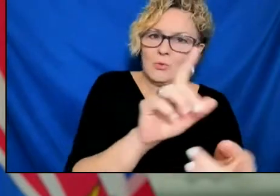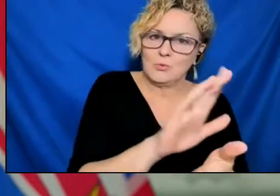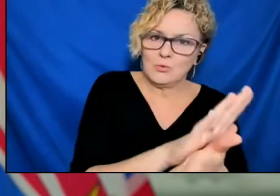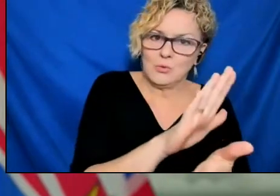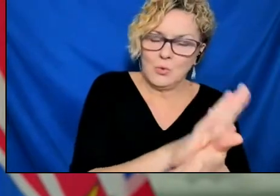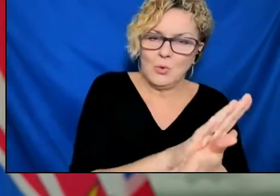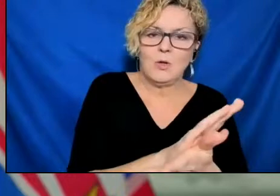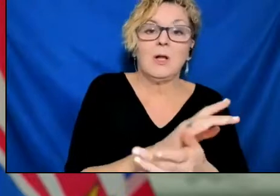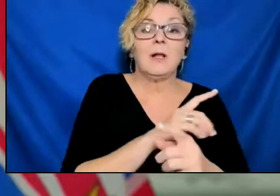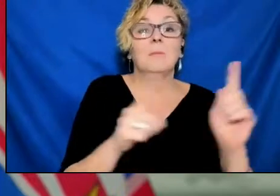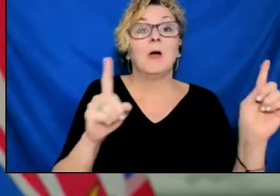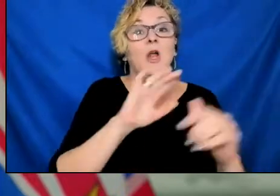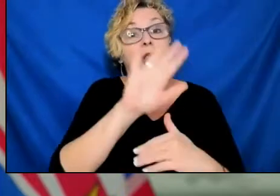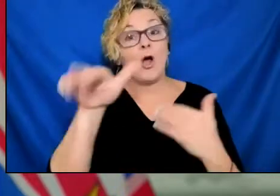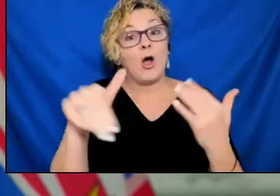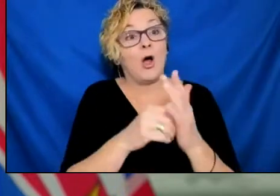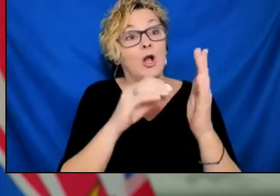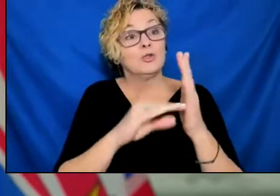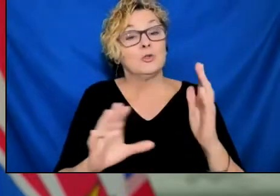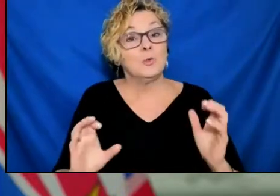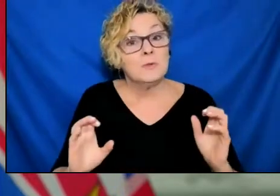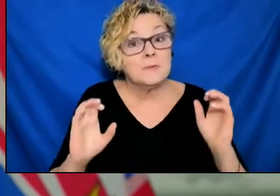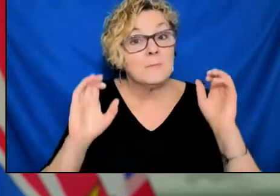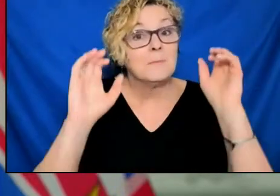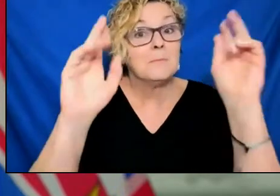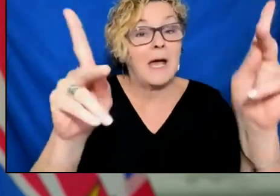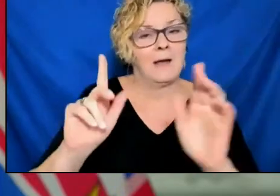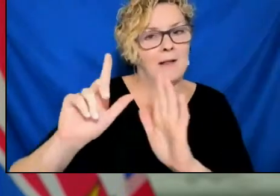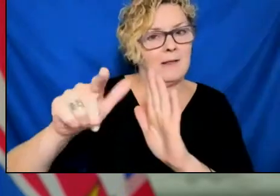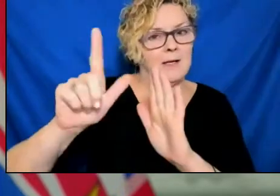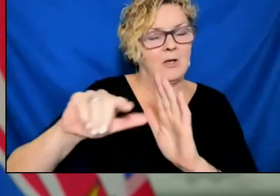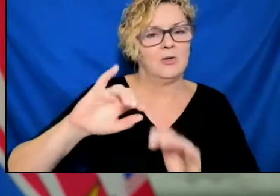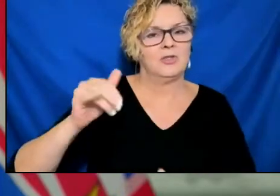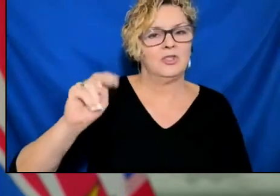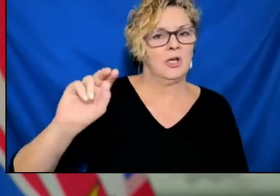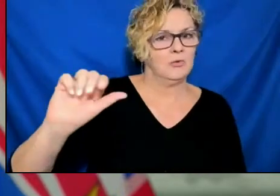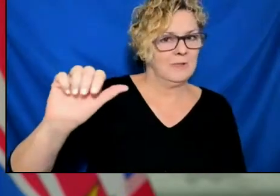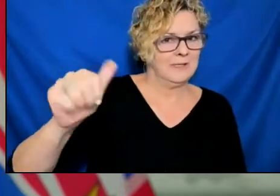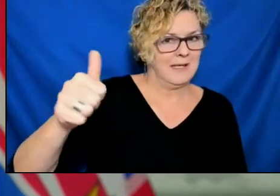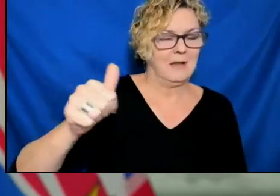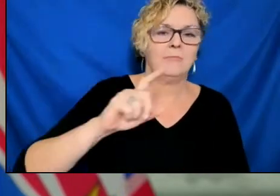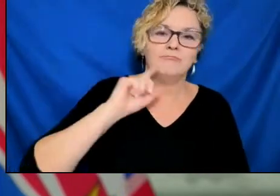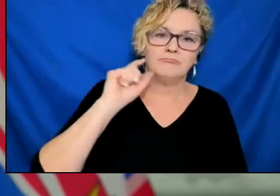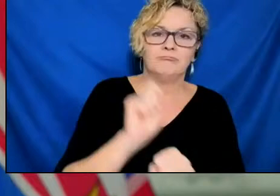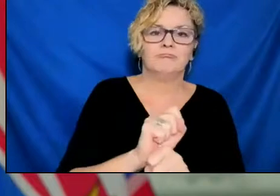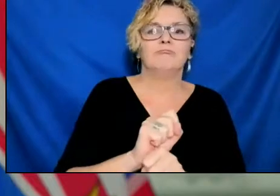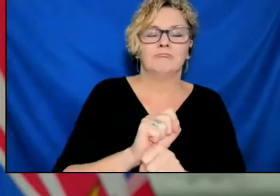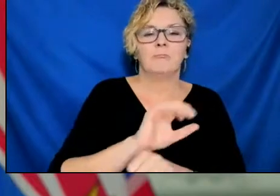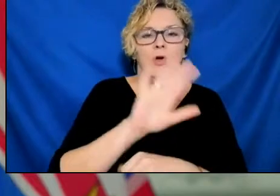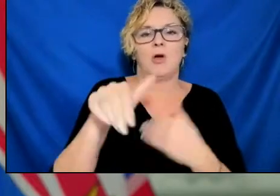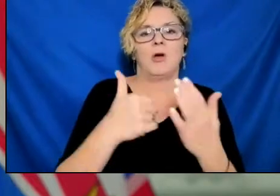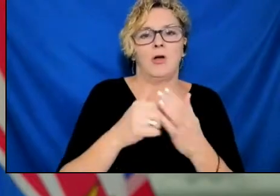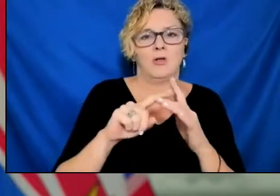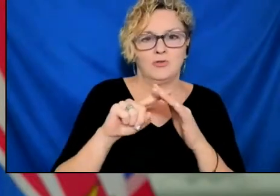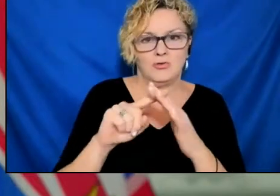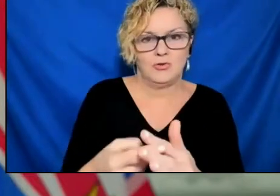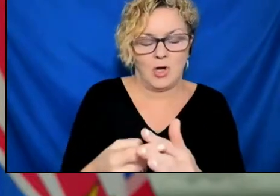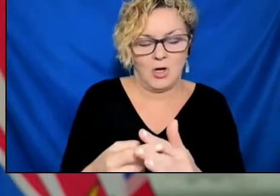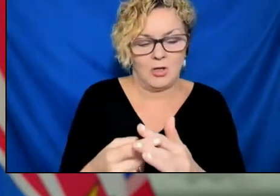additional protocols to reduce crowding and staggered times for